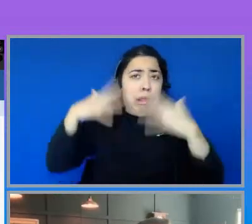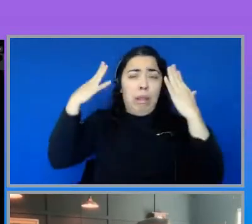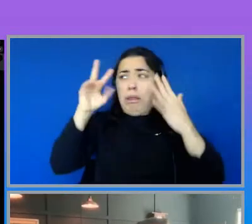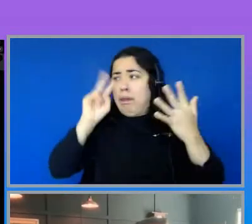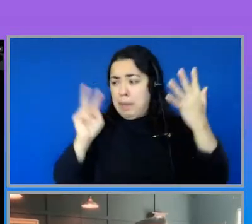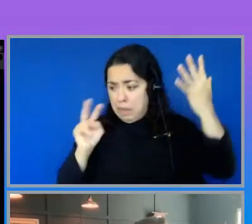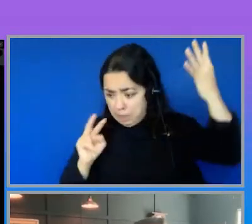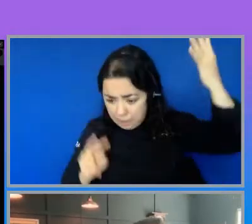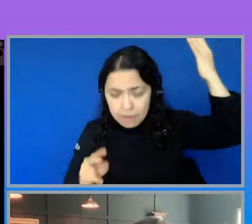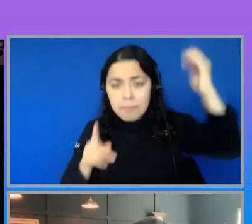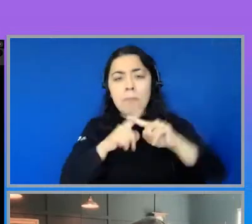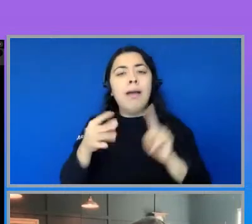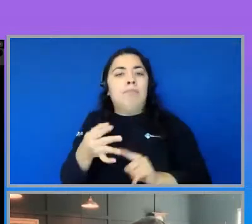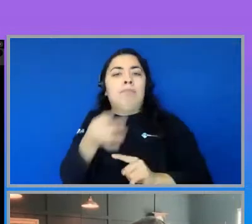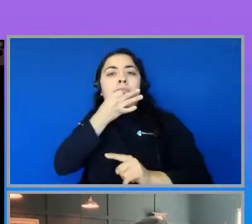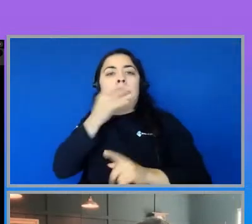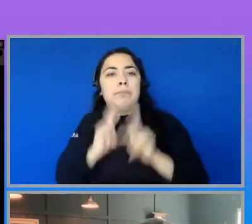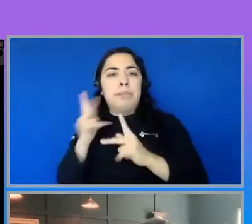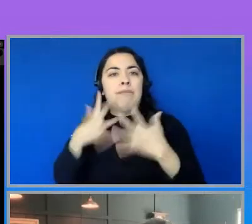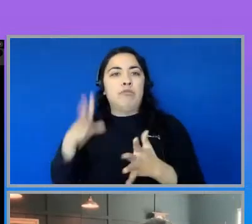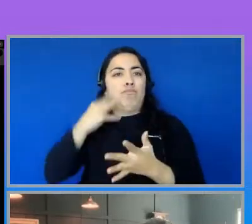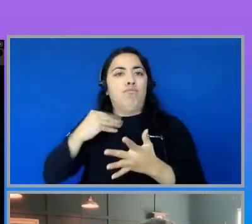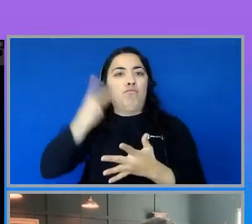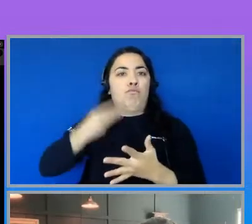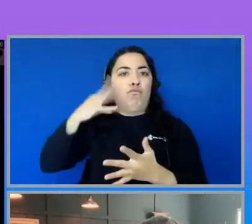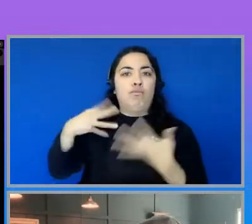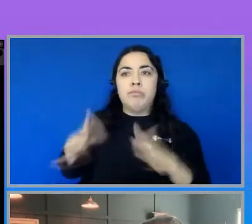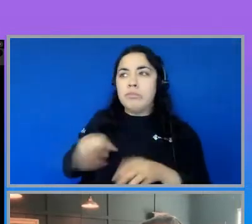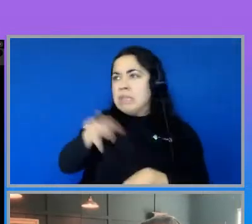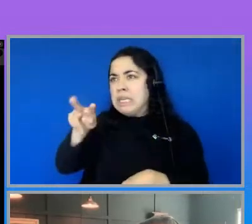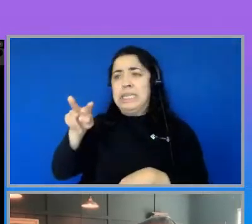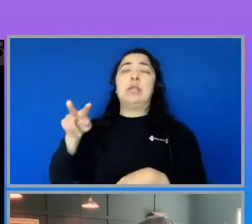well. So moving back to our presentation, what I want to